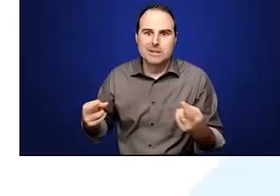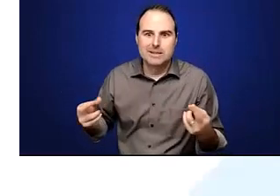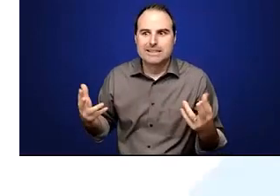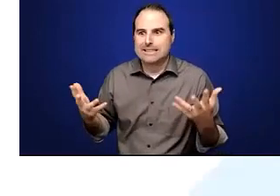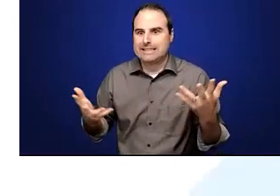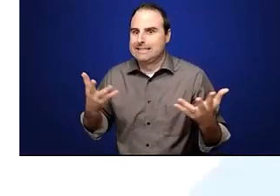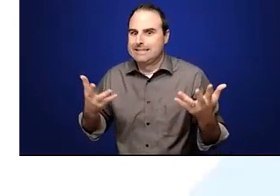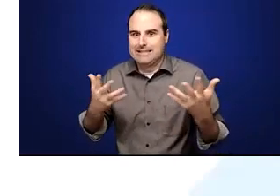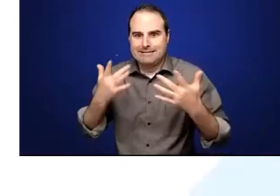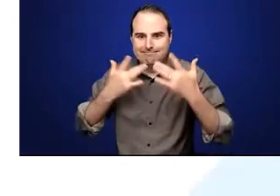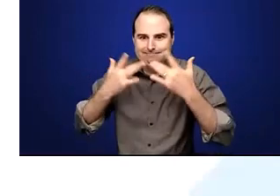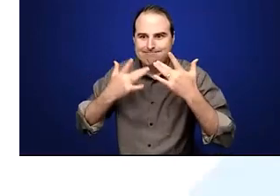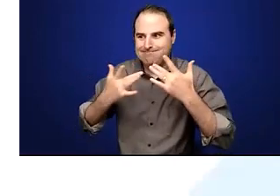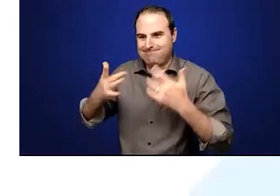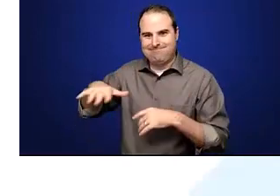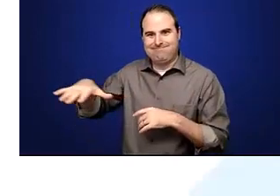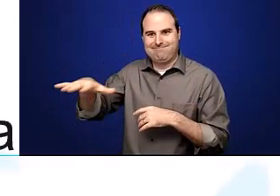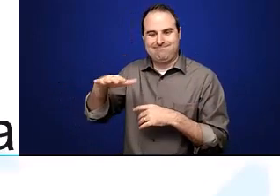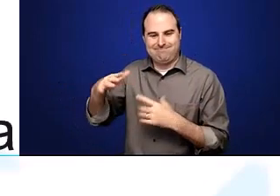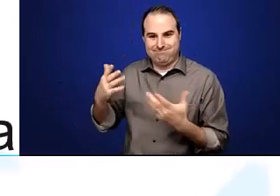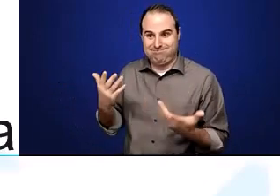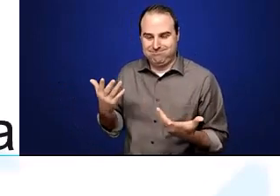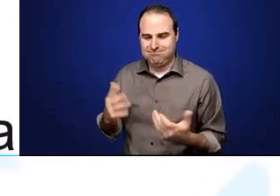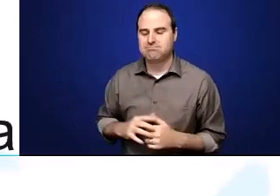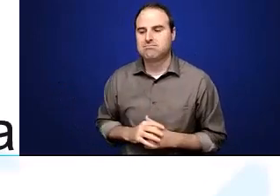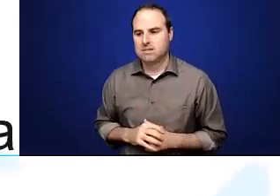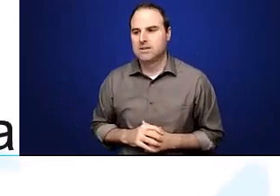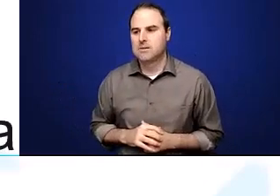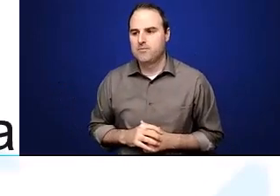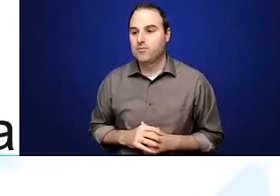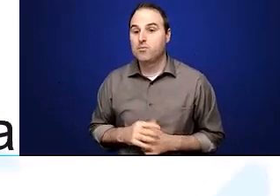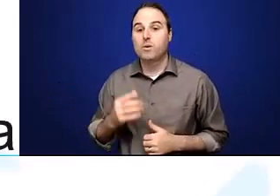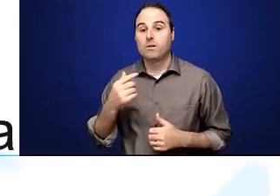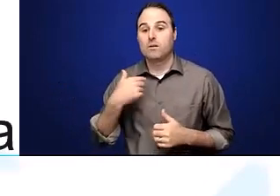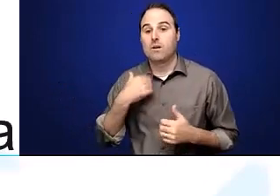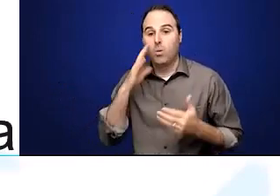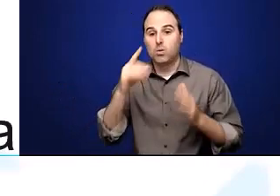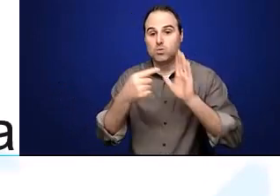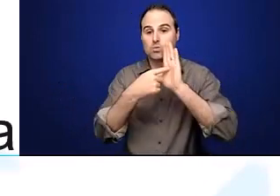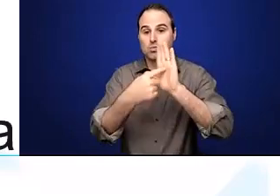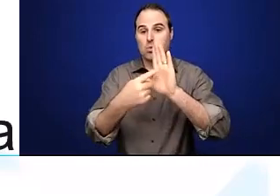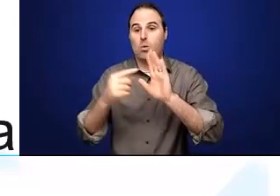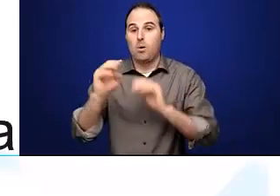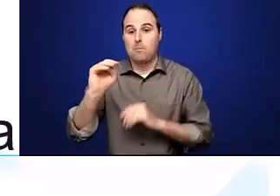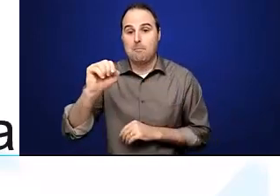And so from that, I just wanted to show a map of British Columbia in itself